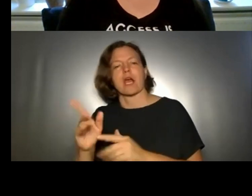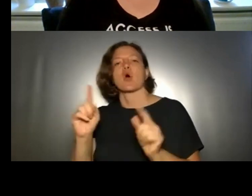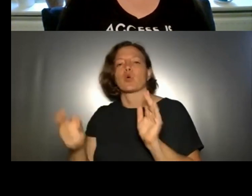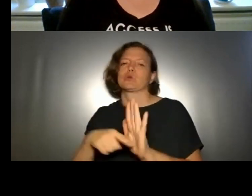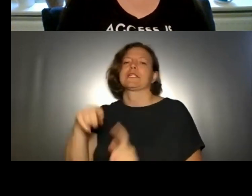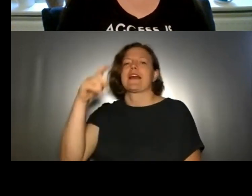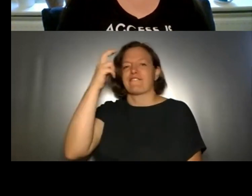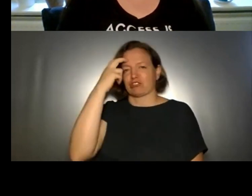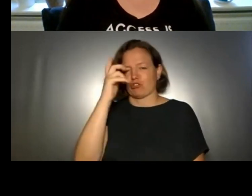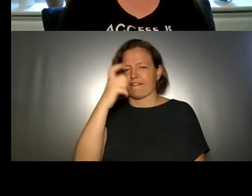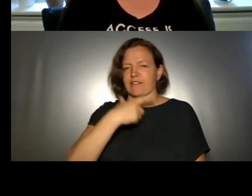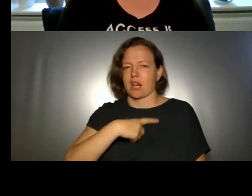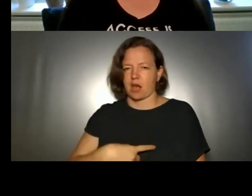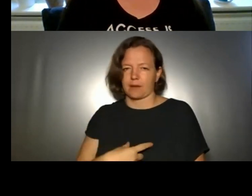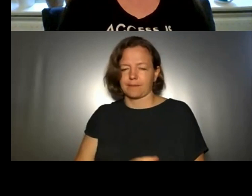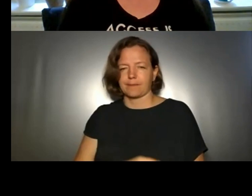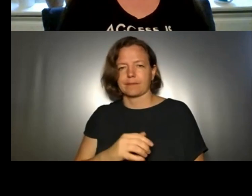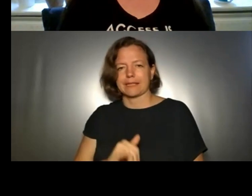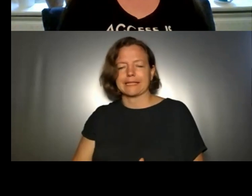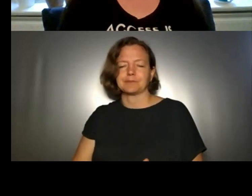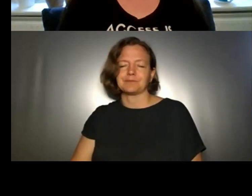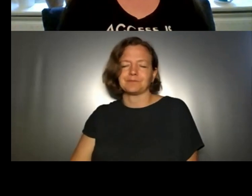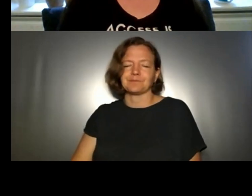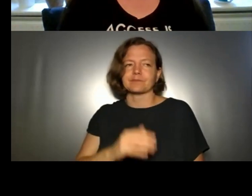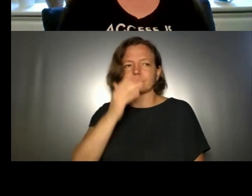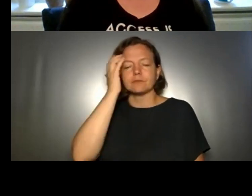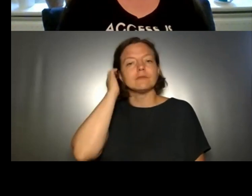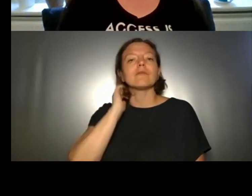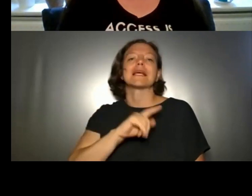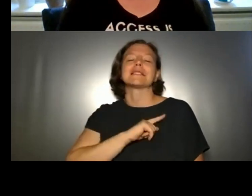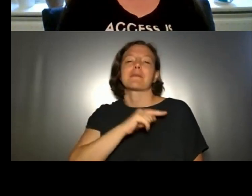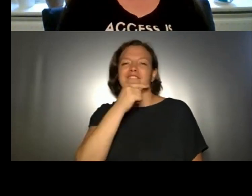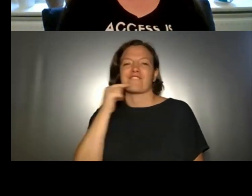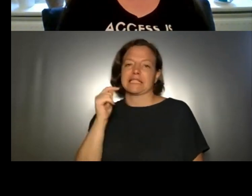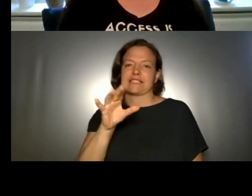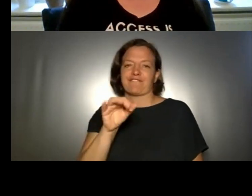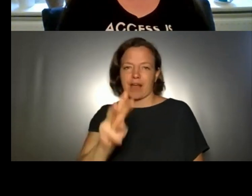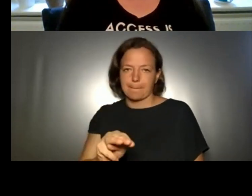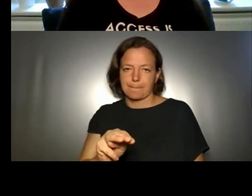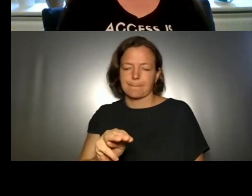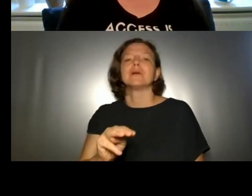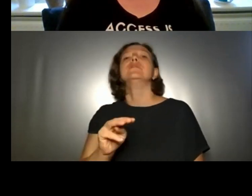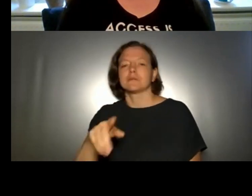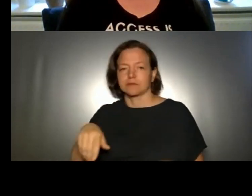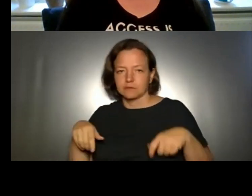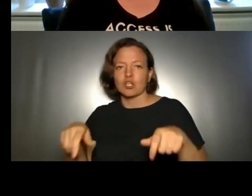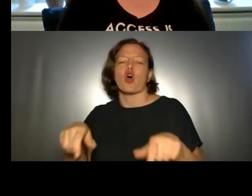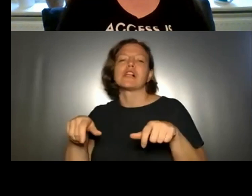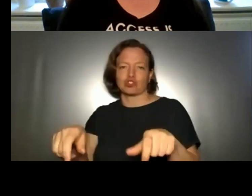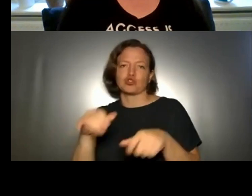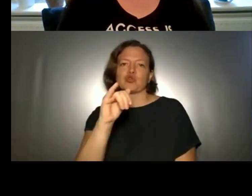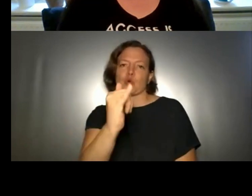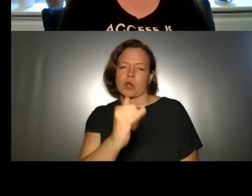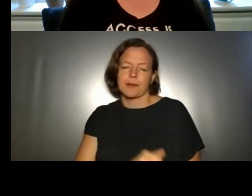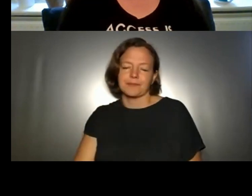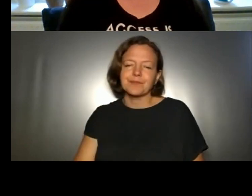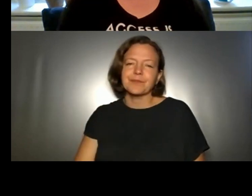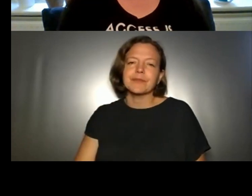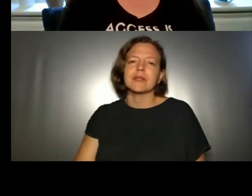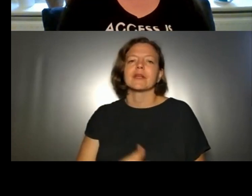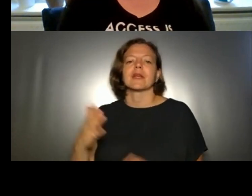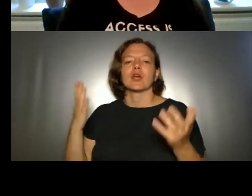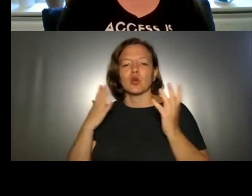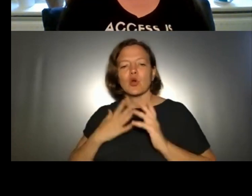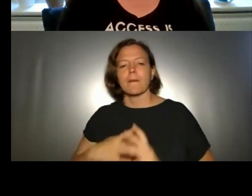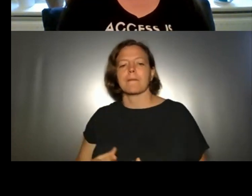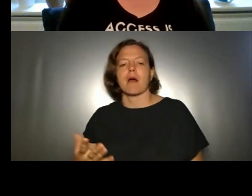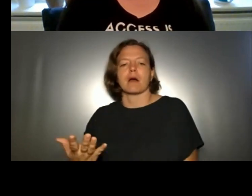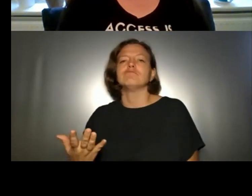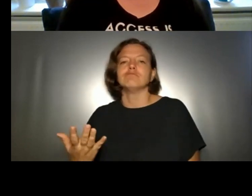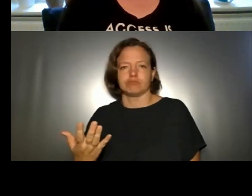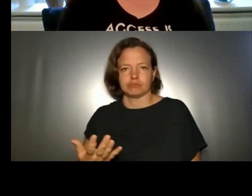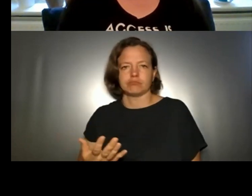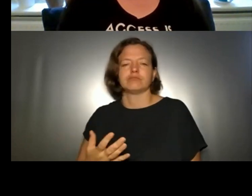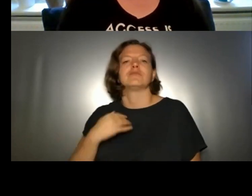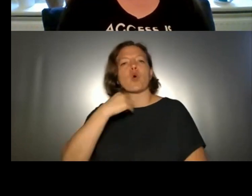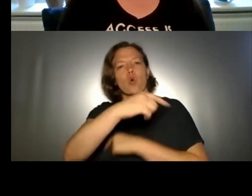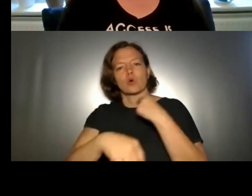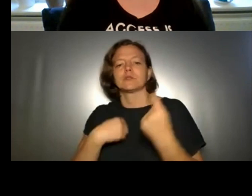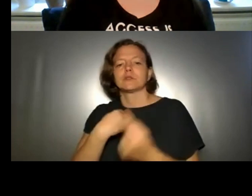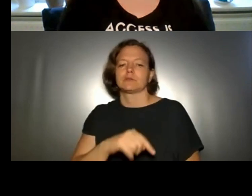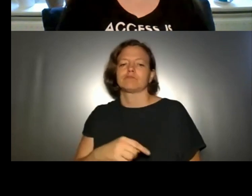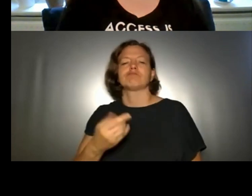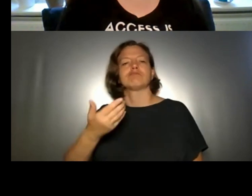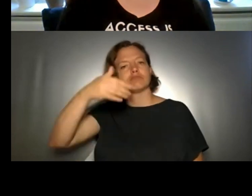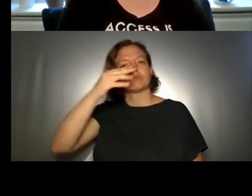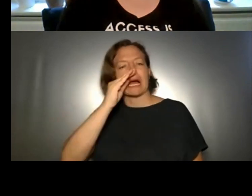And I am a white femme, I am a wheelchair user, I have a round body and I have shoulder-length brown, wavy hair